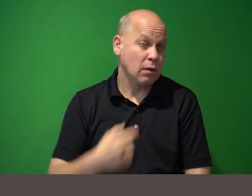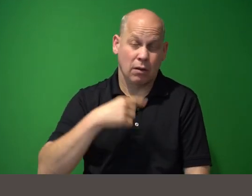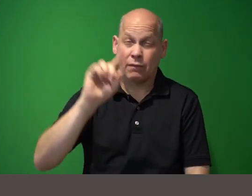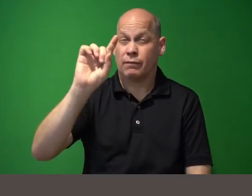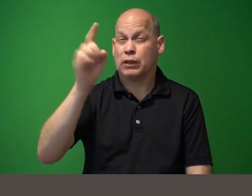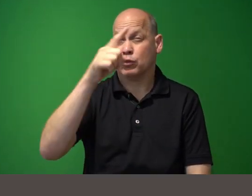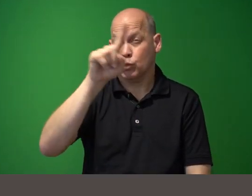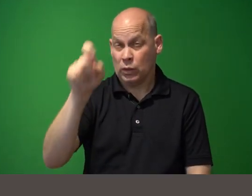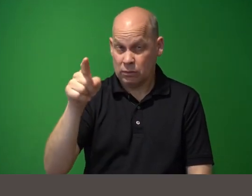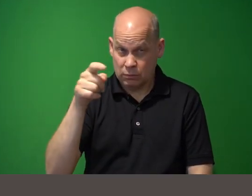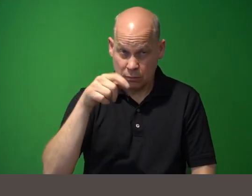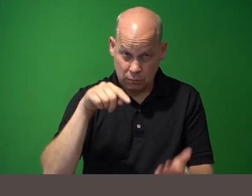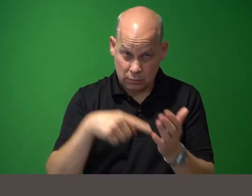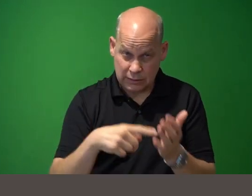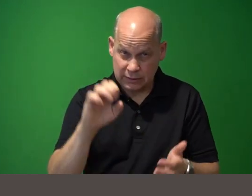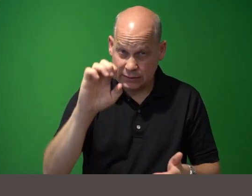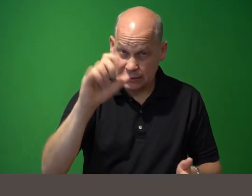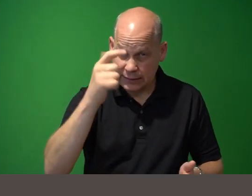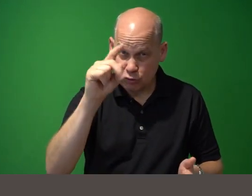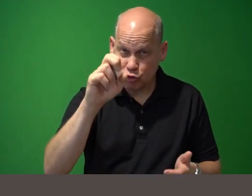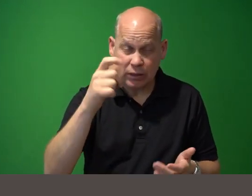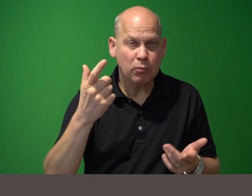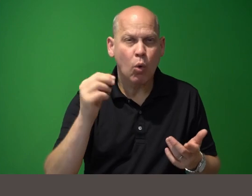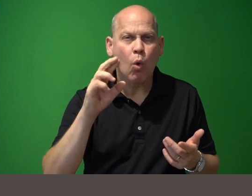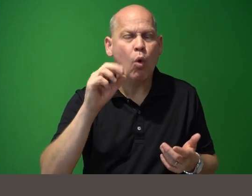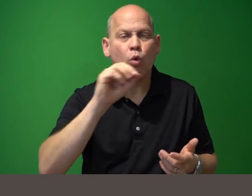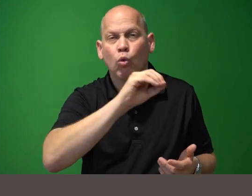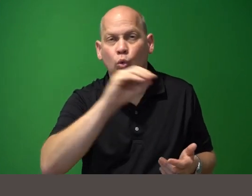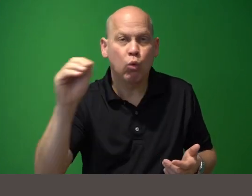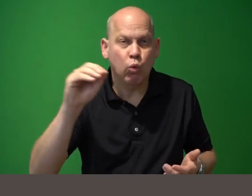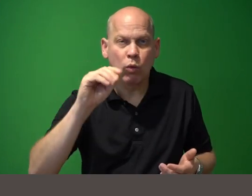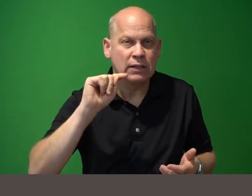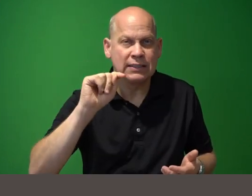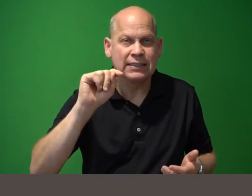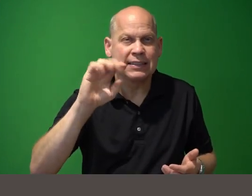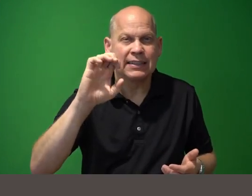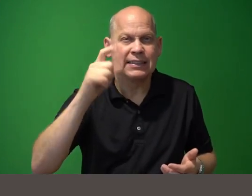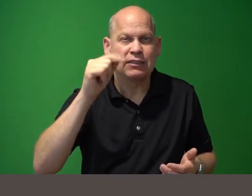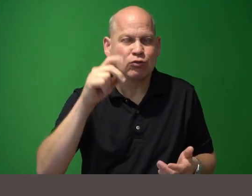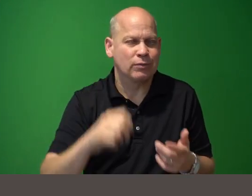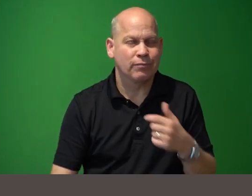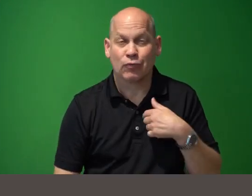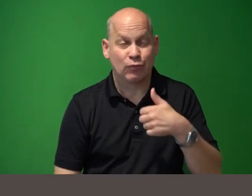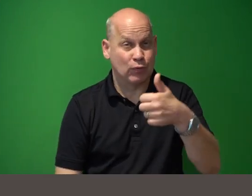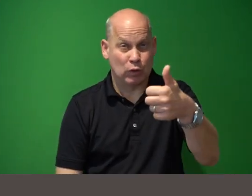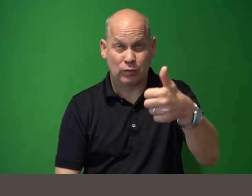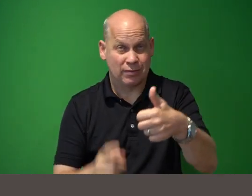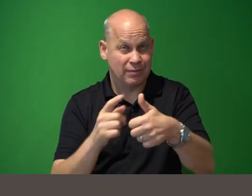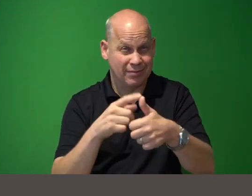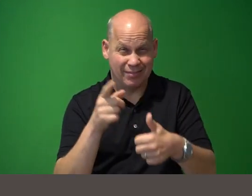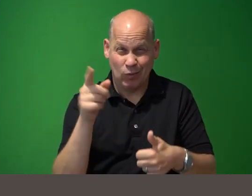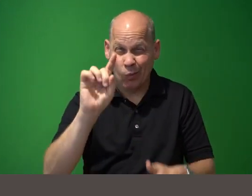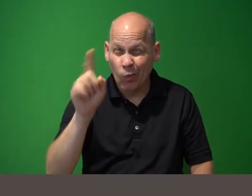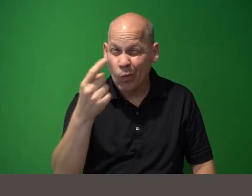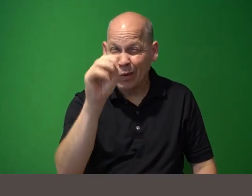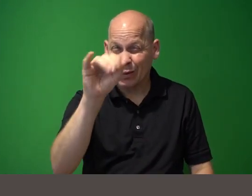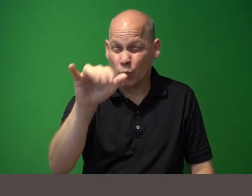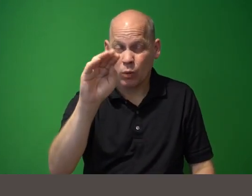Is this extreme, or is this too extreme? Well, first I want to say, this is only a toy model, obviously,